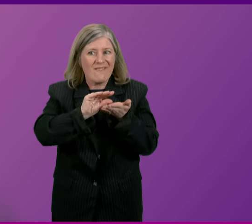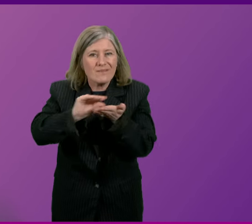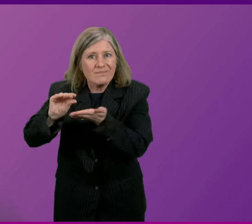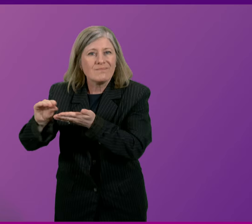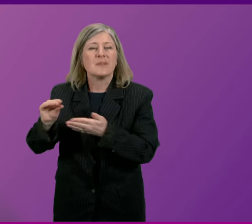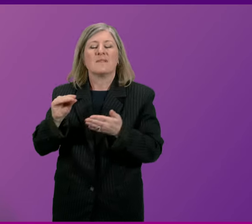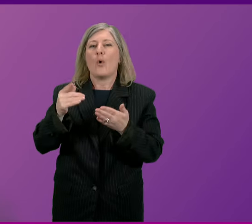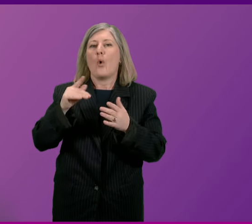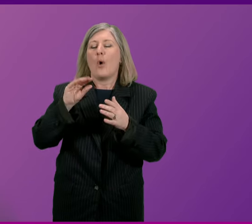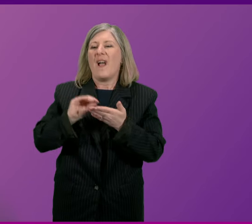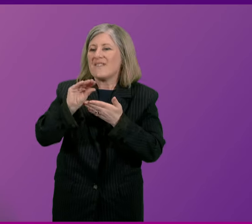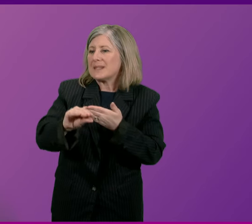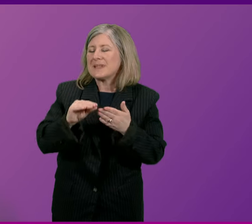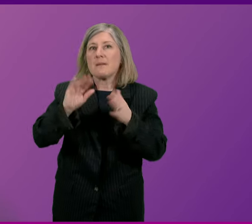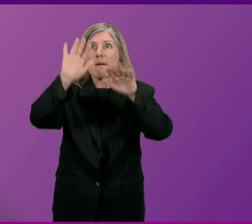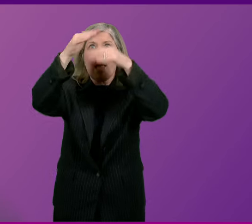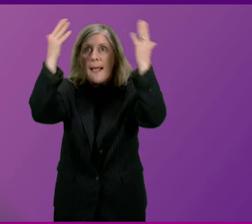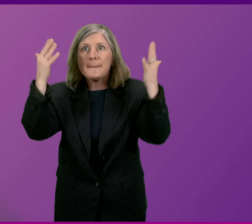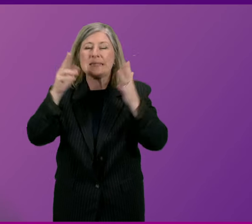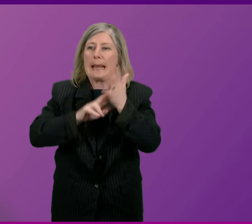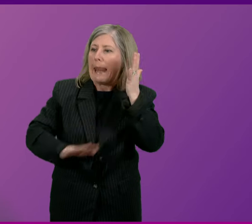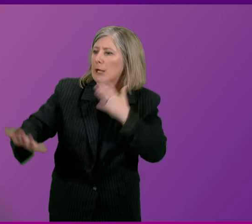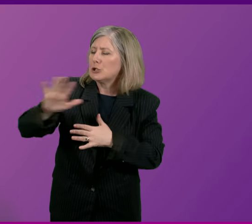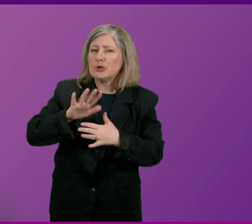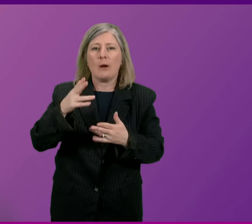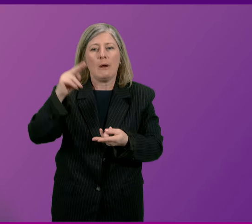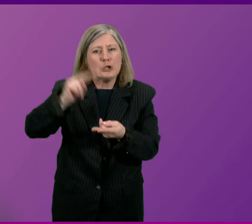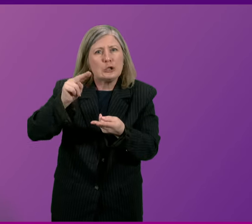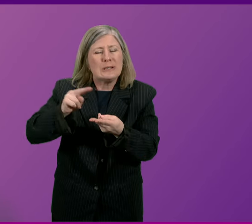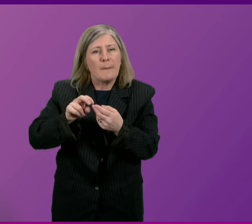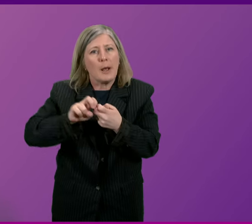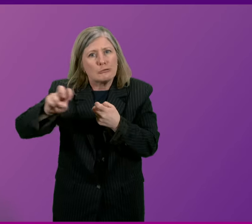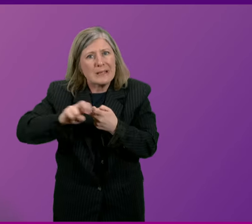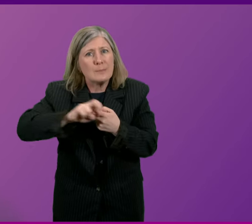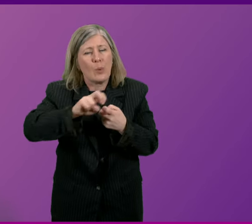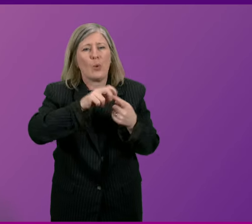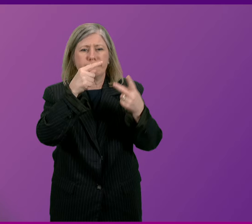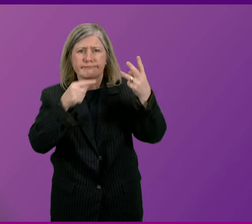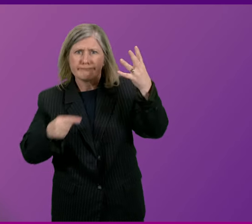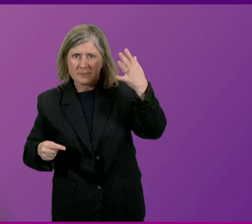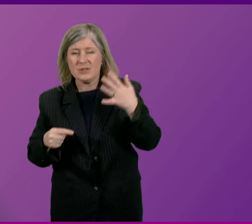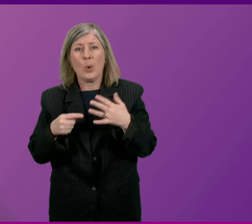public transport and the Scottish child payment. Without fairer tax policies, which the Greens